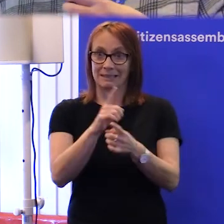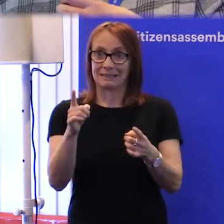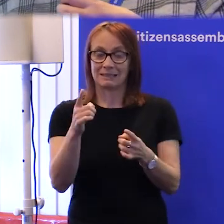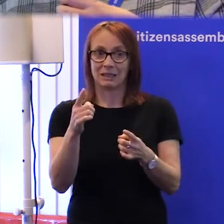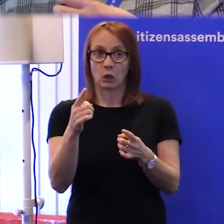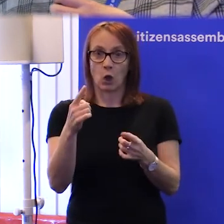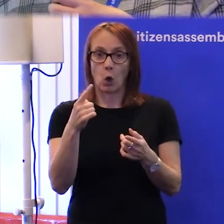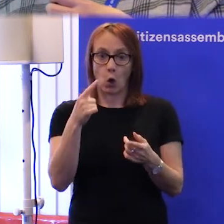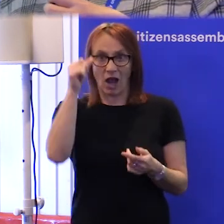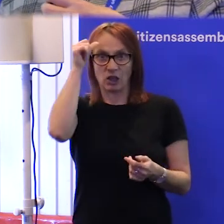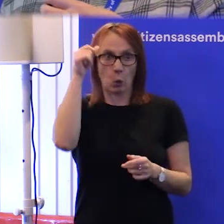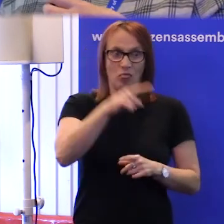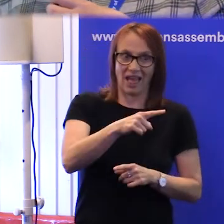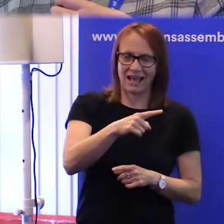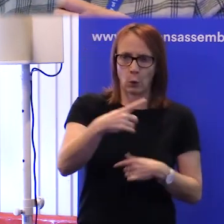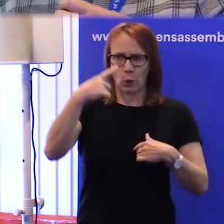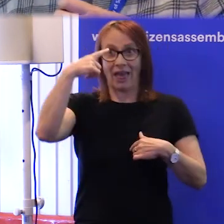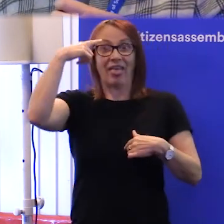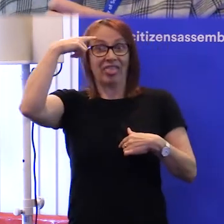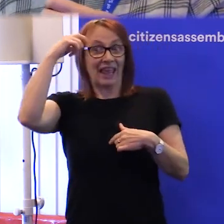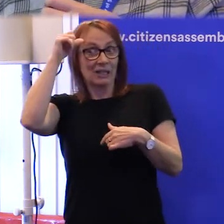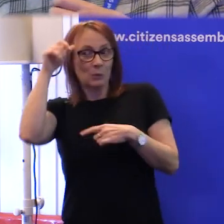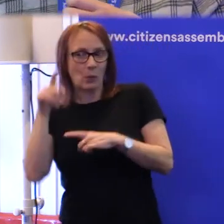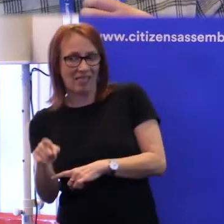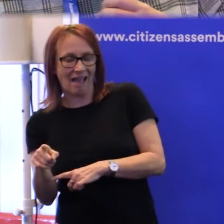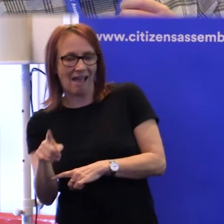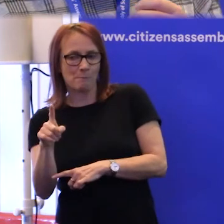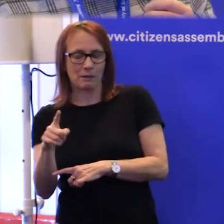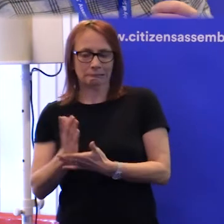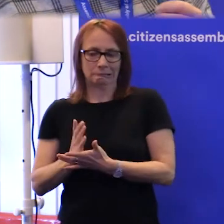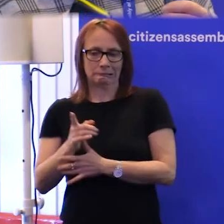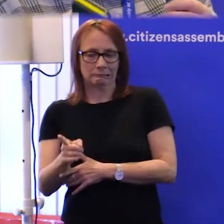think you know but actually might have come from a less reliable source you